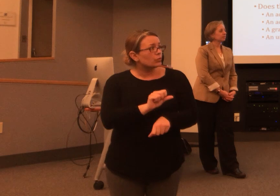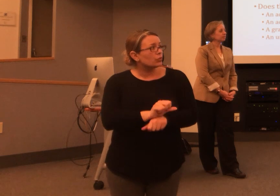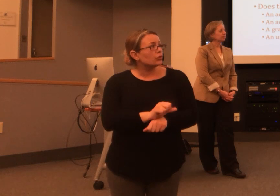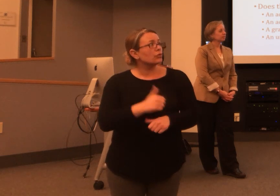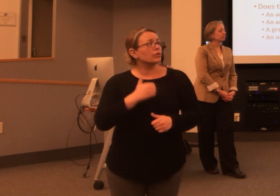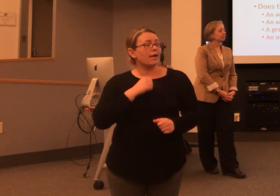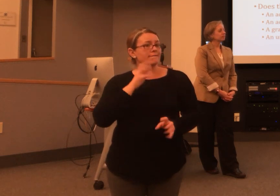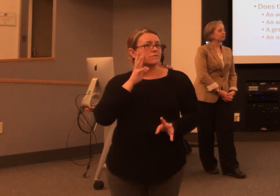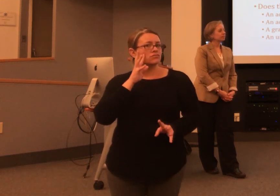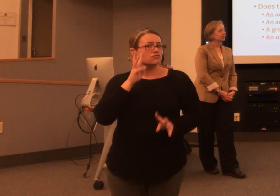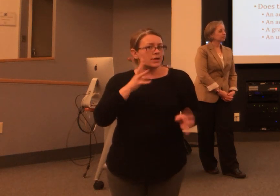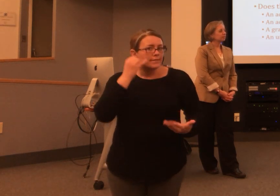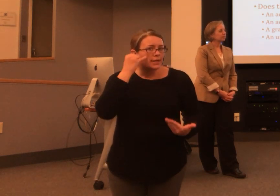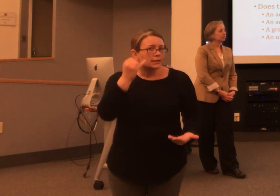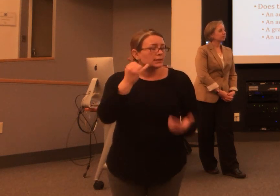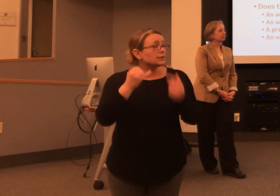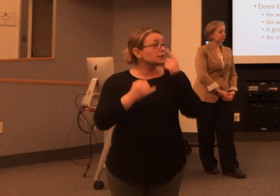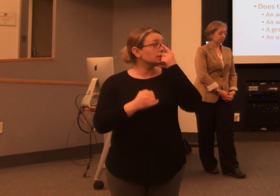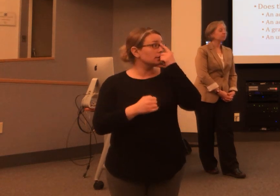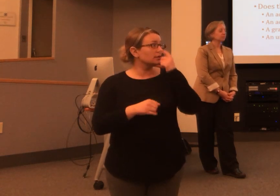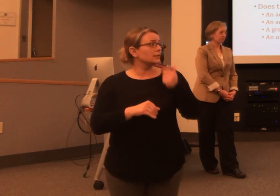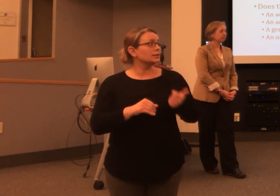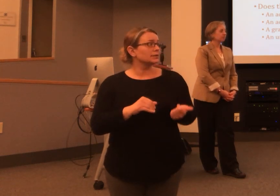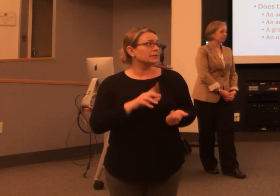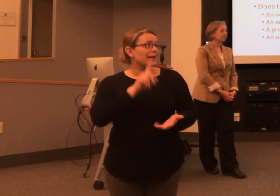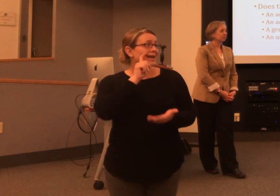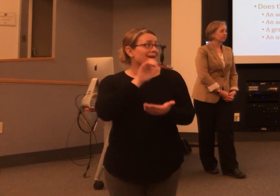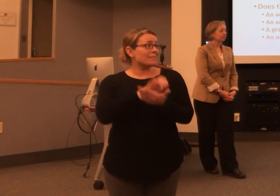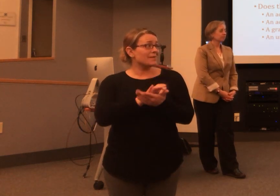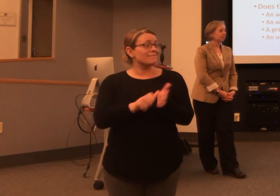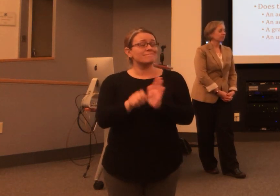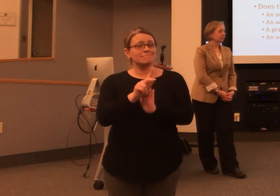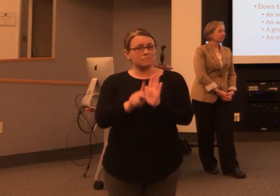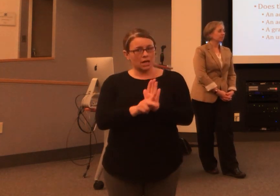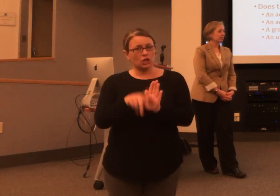I think it needs to be clear, a clearer place of trust.